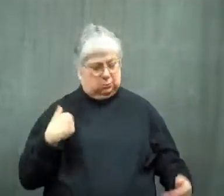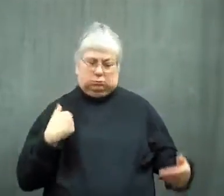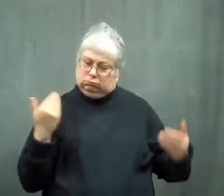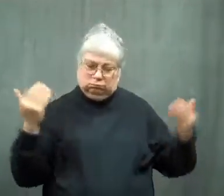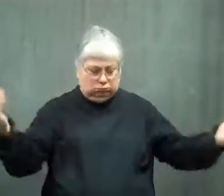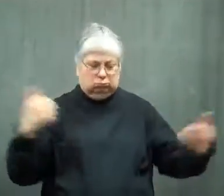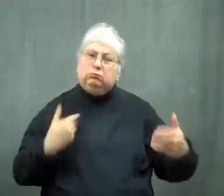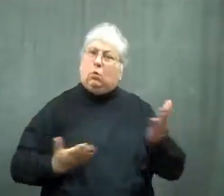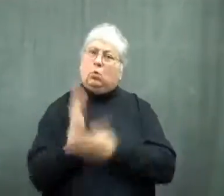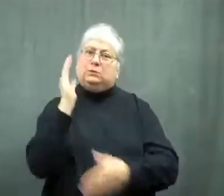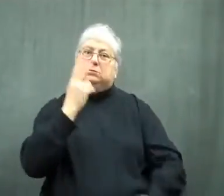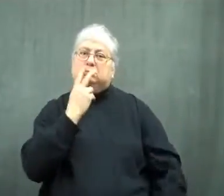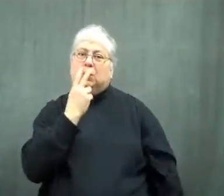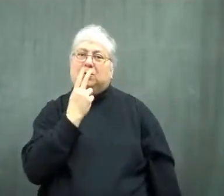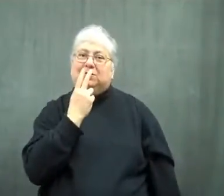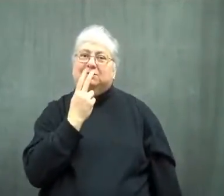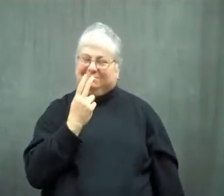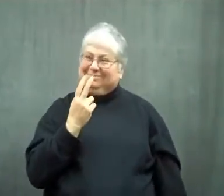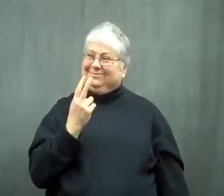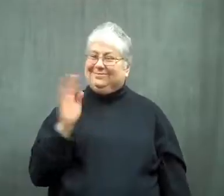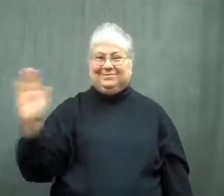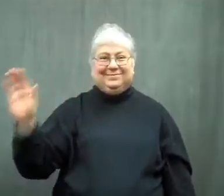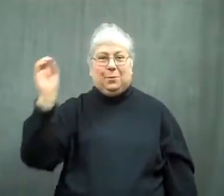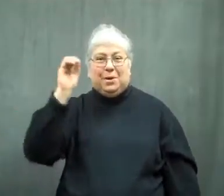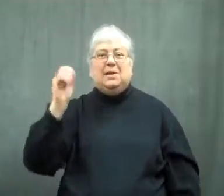I have the right to smoke." That's how she feels.